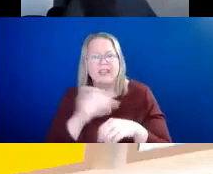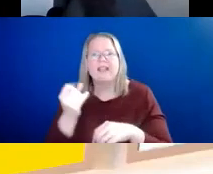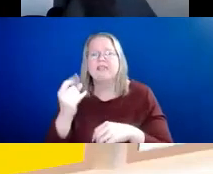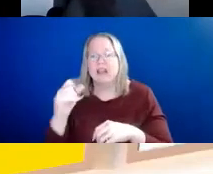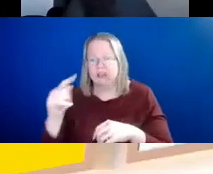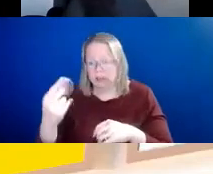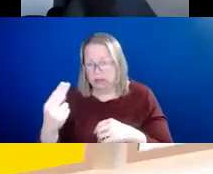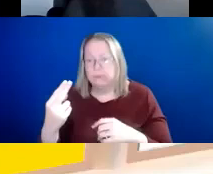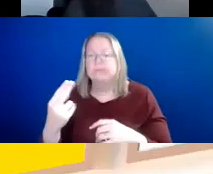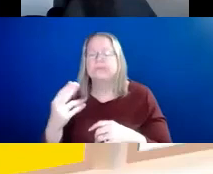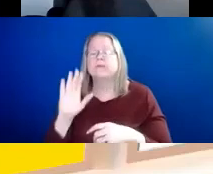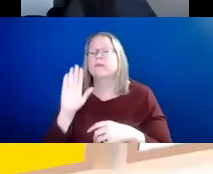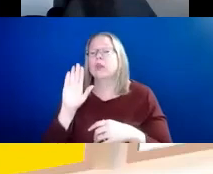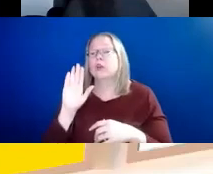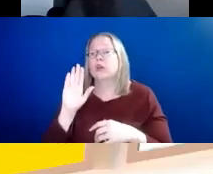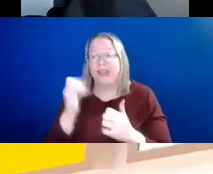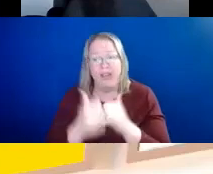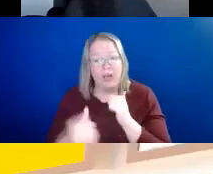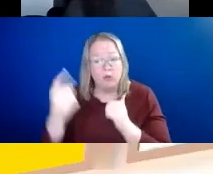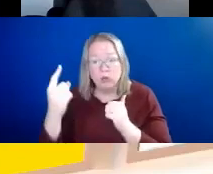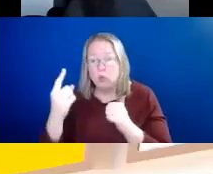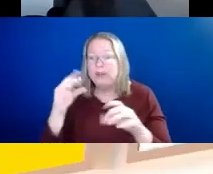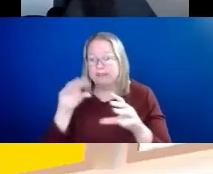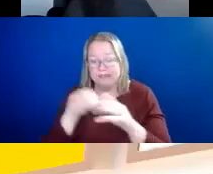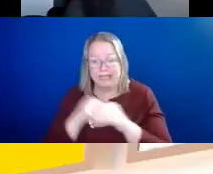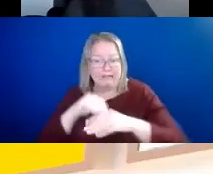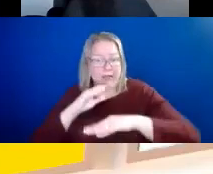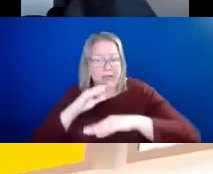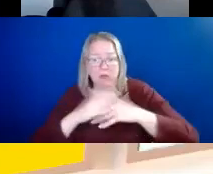12:53:10 and everyone is in the platform, you can create